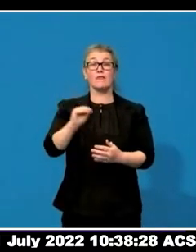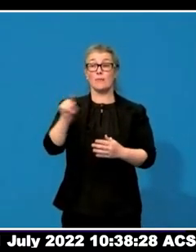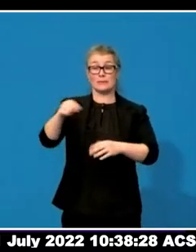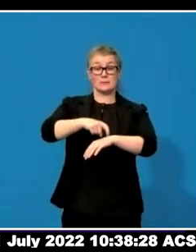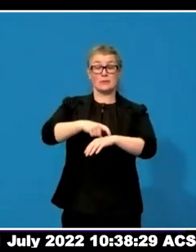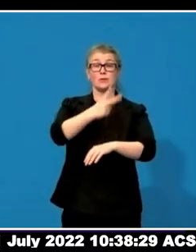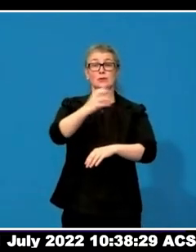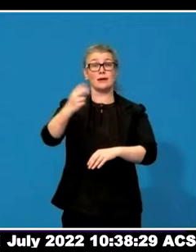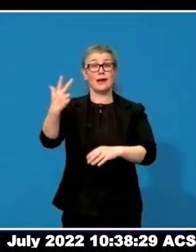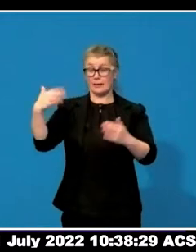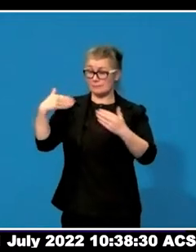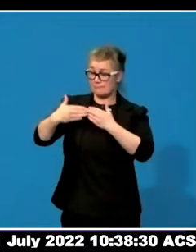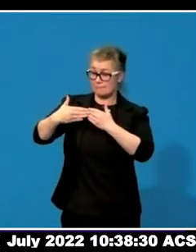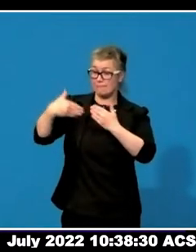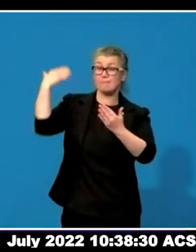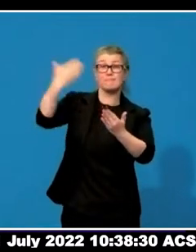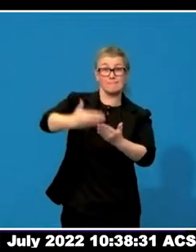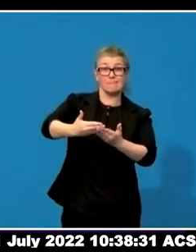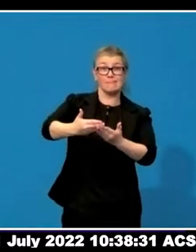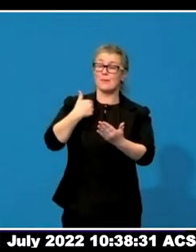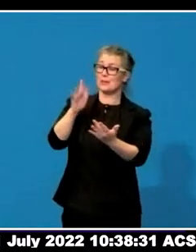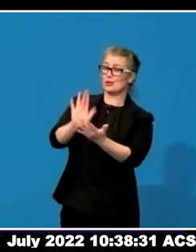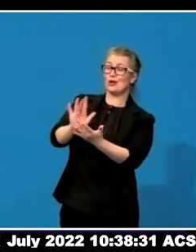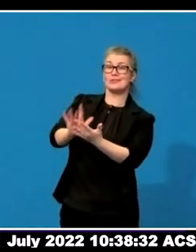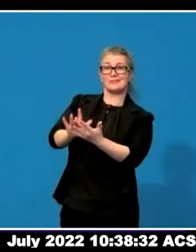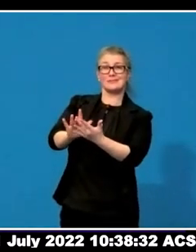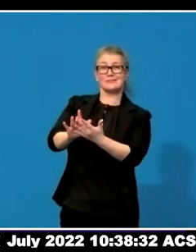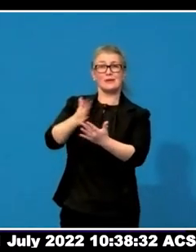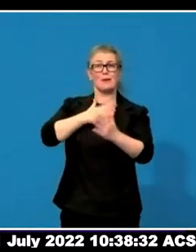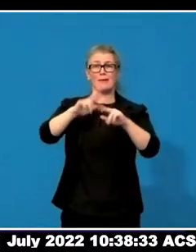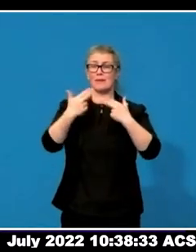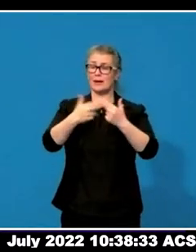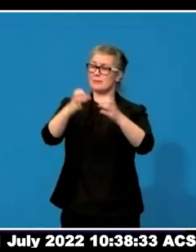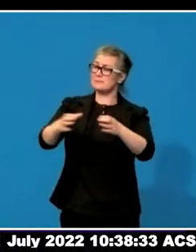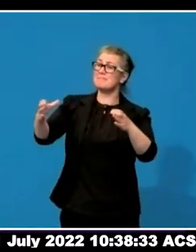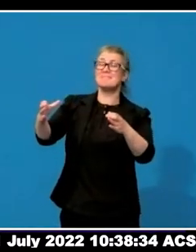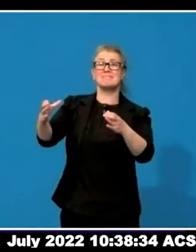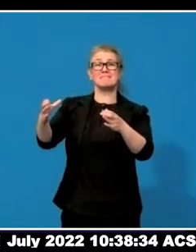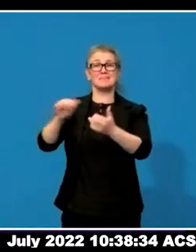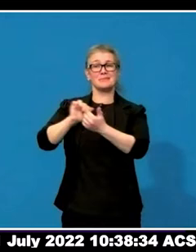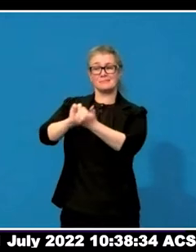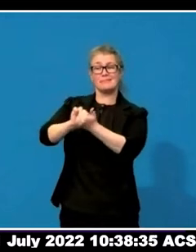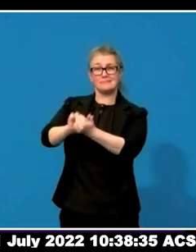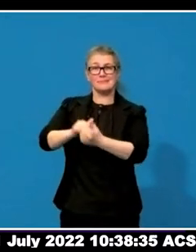family, both as a member of my extended family and as a long-term director of NPY Women's Council.